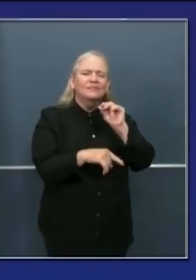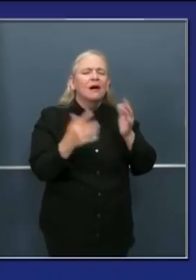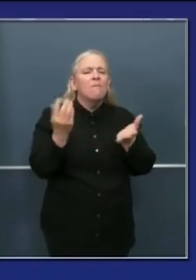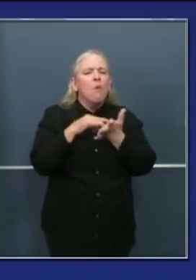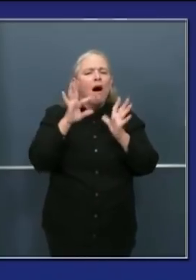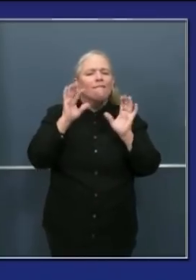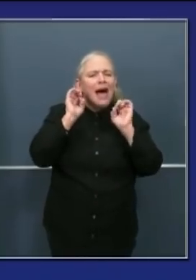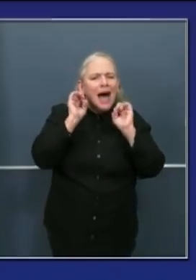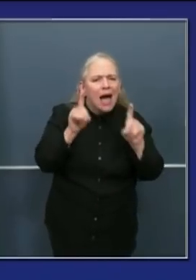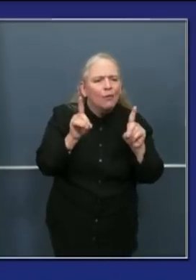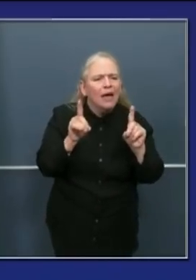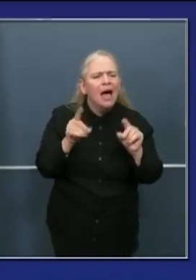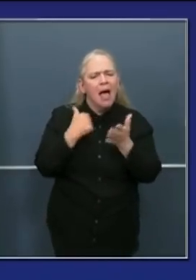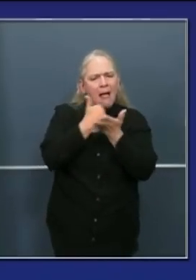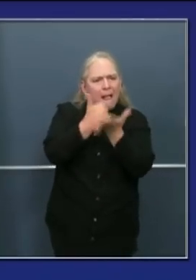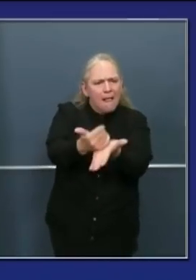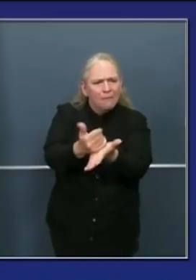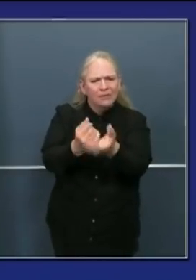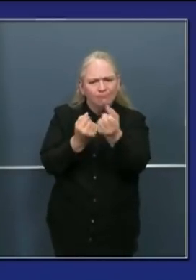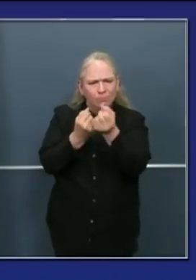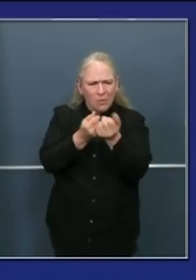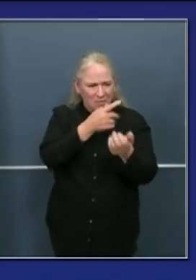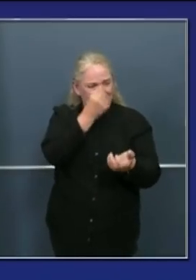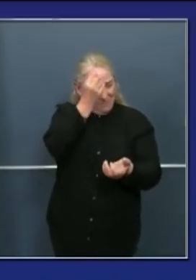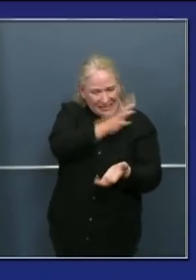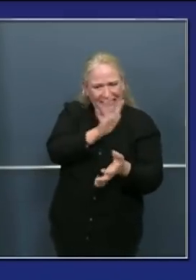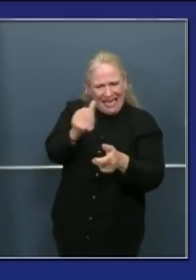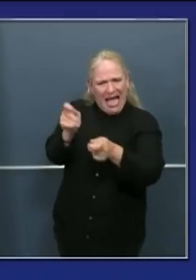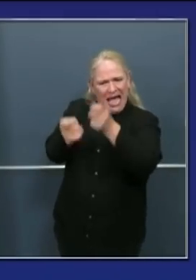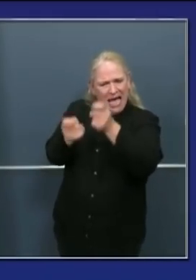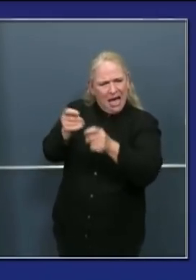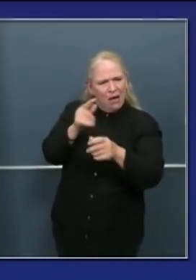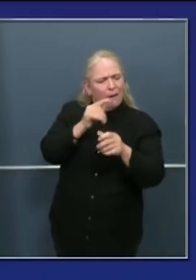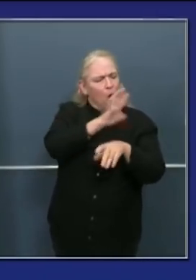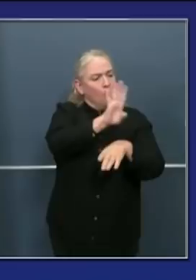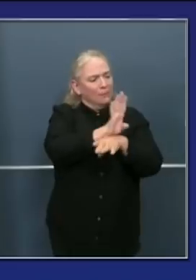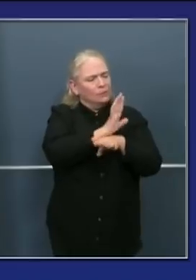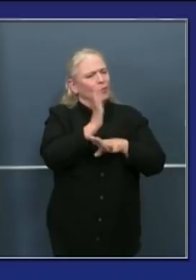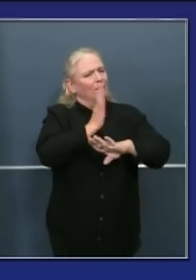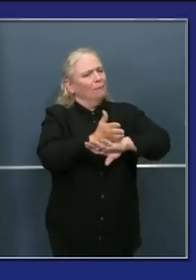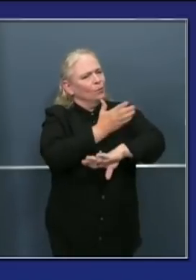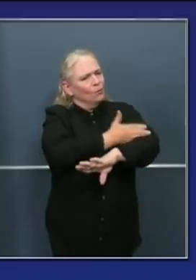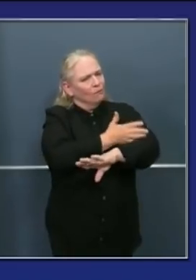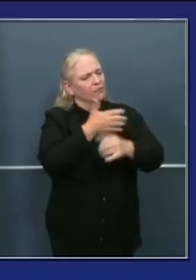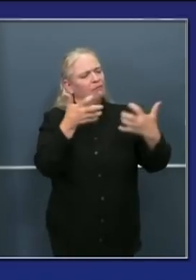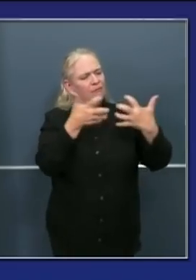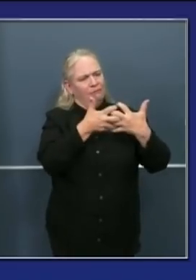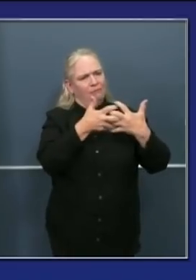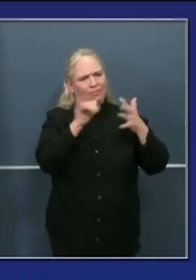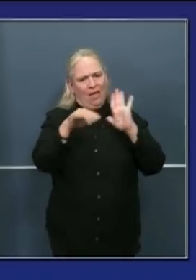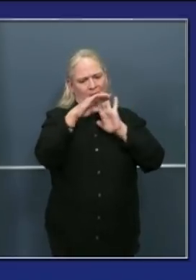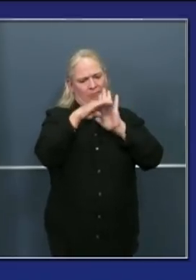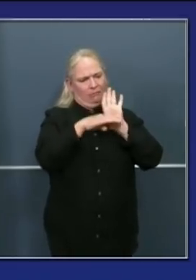IT'S ALSO ABOUT EDUCATING PEOPLE, ALLOWING PEOPLE TO MAKE MADIFICATIONS BUT MOREOVER TO